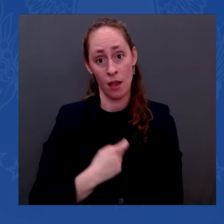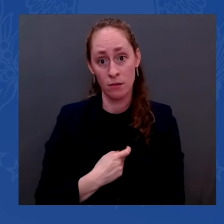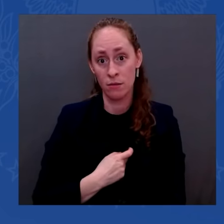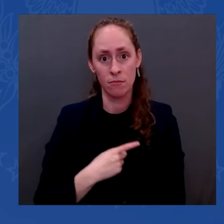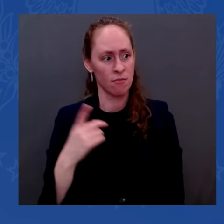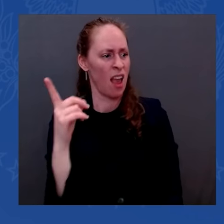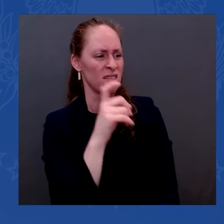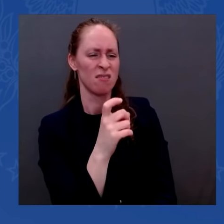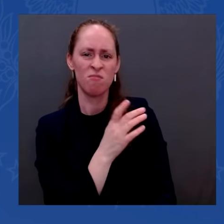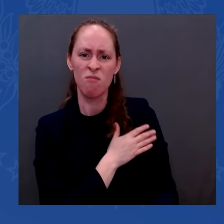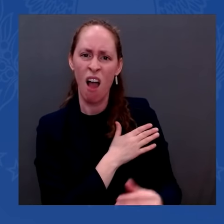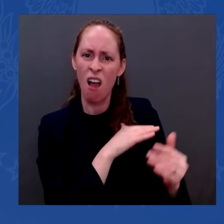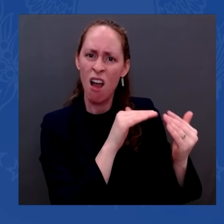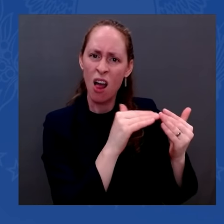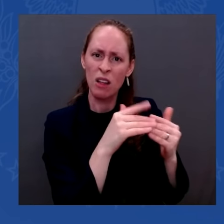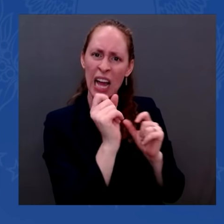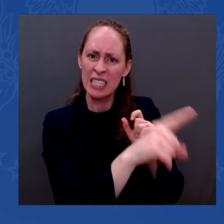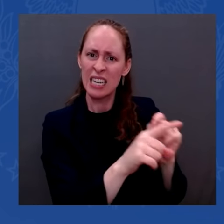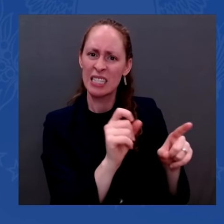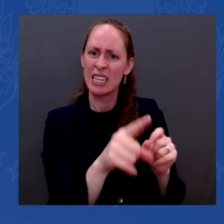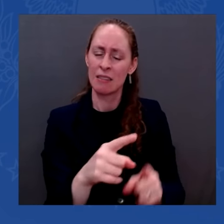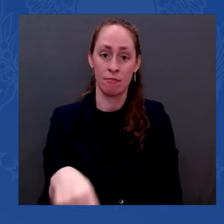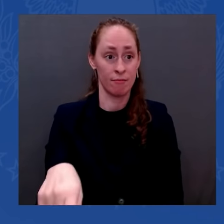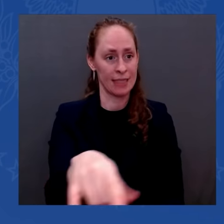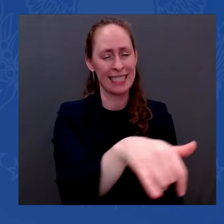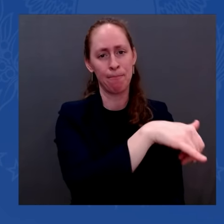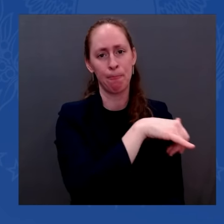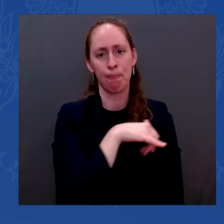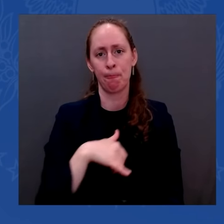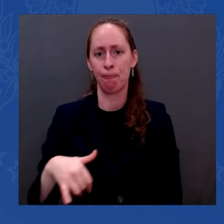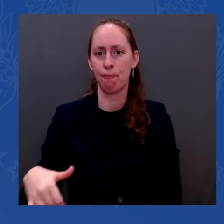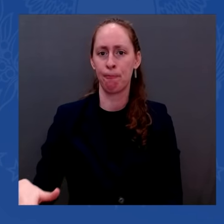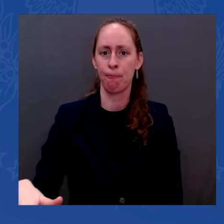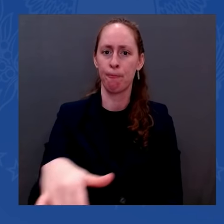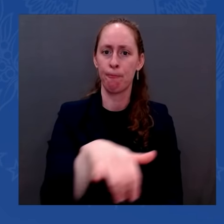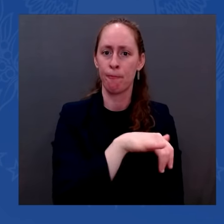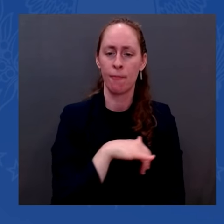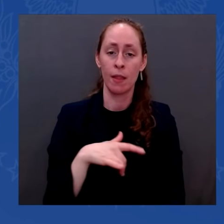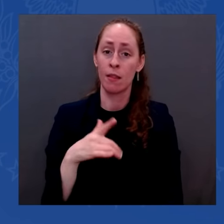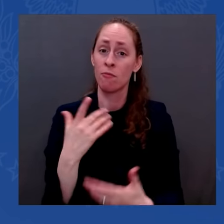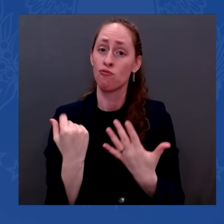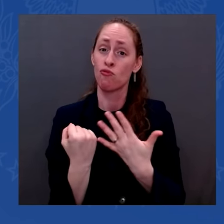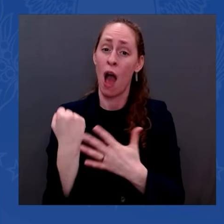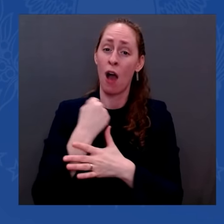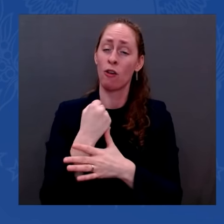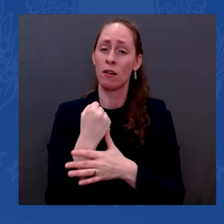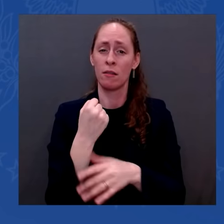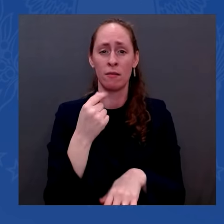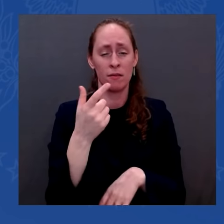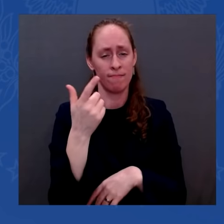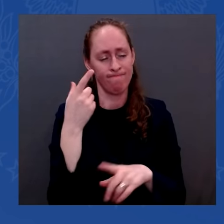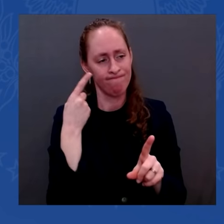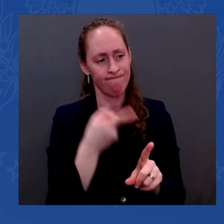We want good jobs, quality jobs that are paying benefits. And we want to make sure, again,